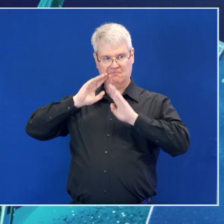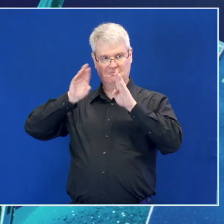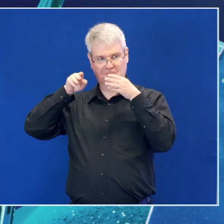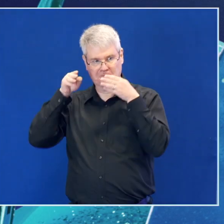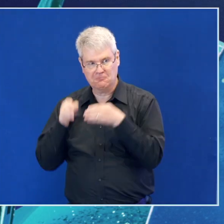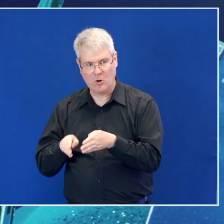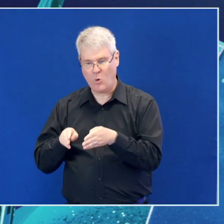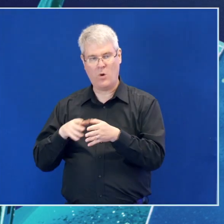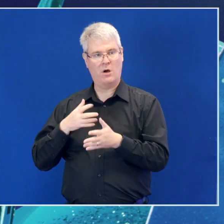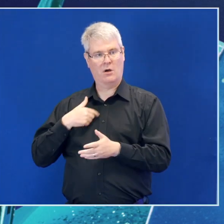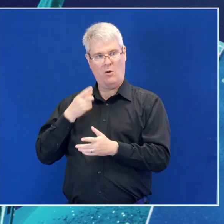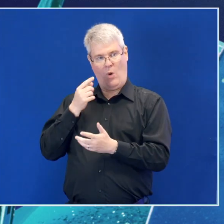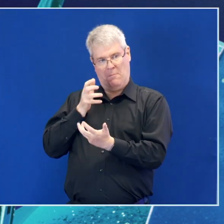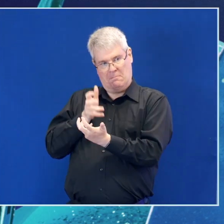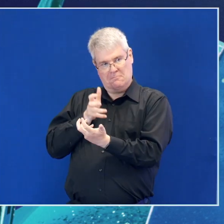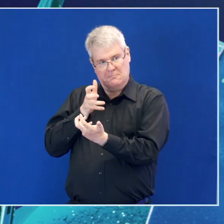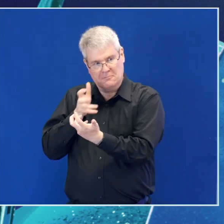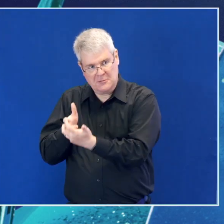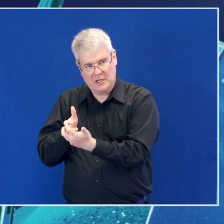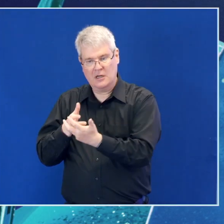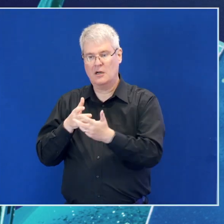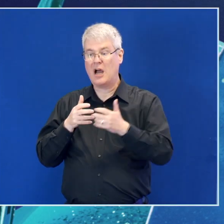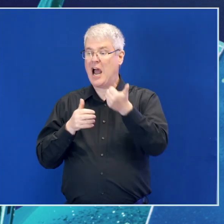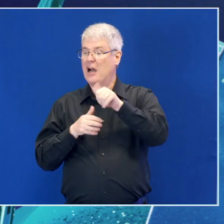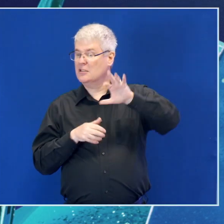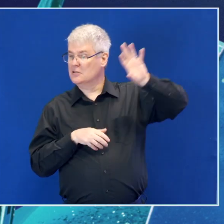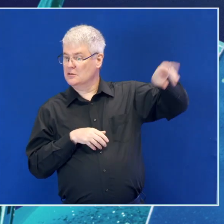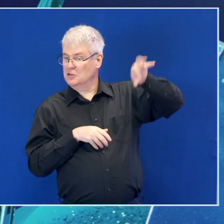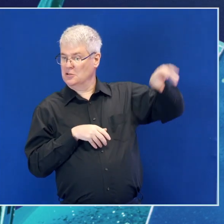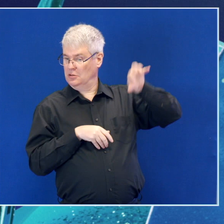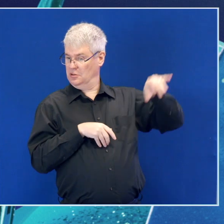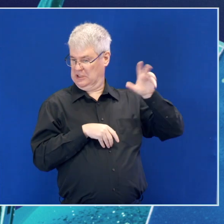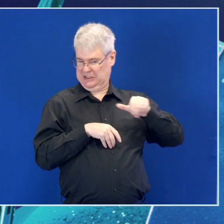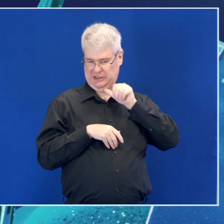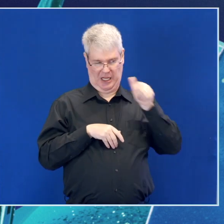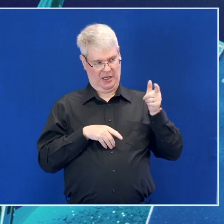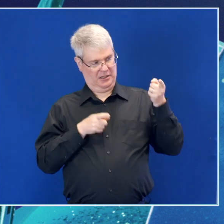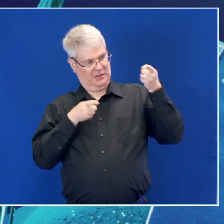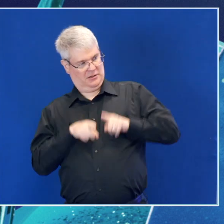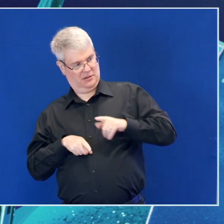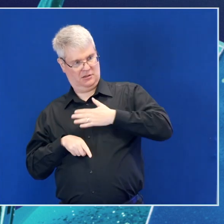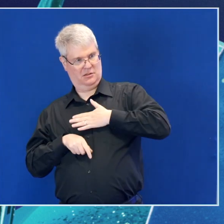And then it provides a couple, again, sample prompts that the agent can provide